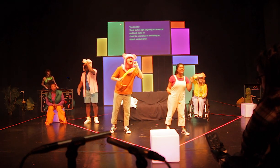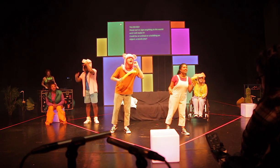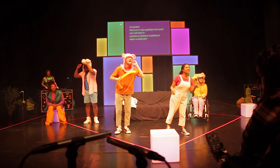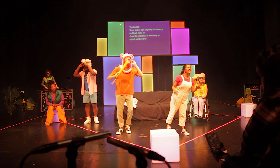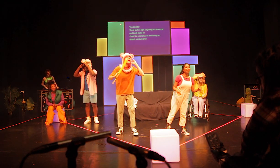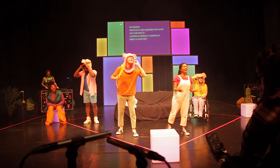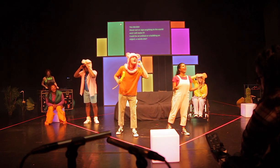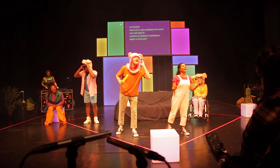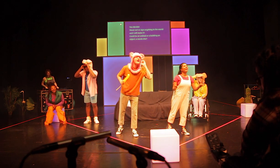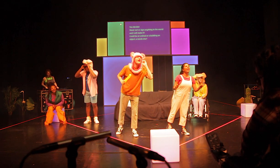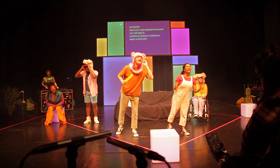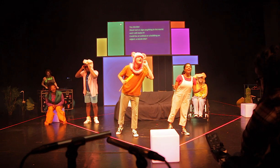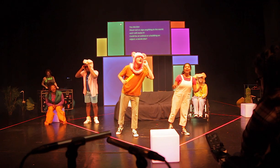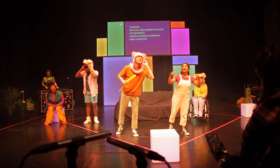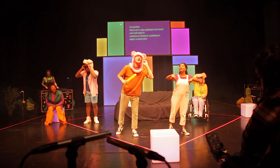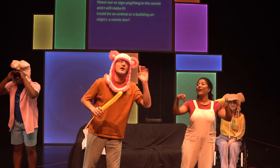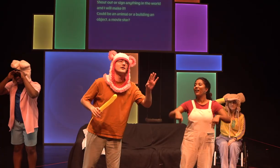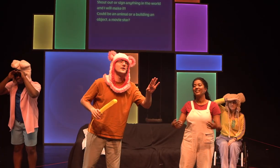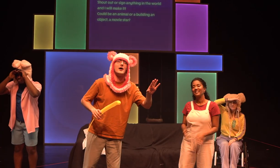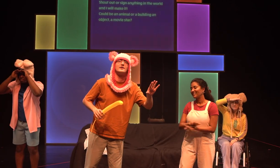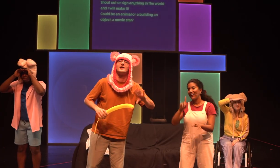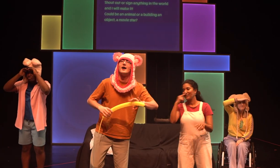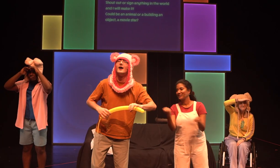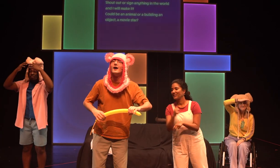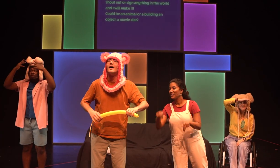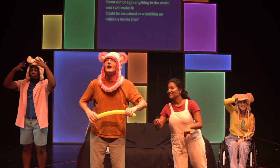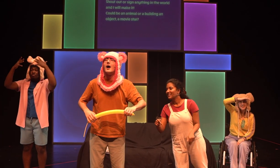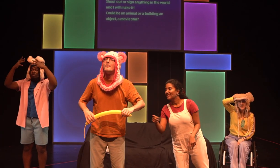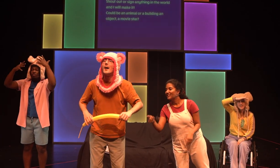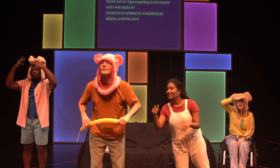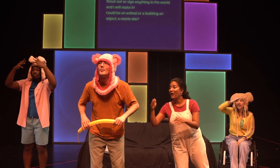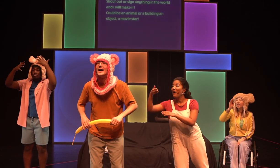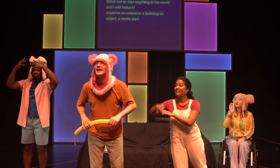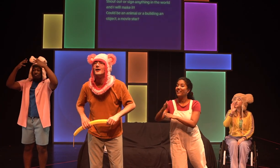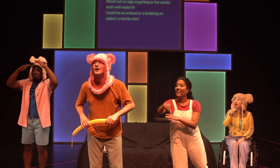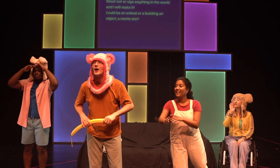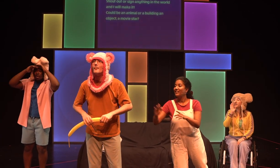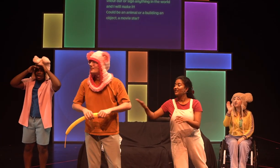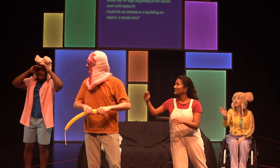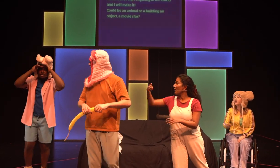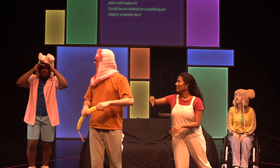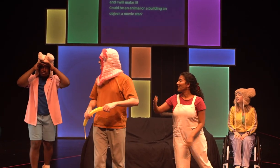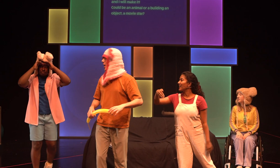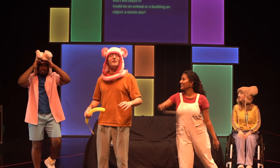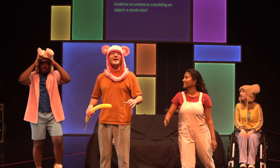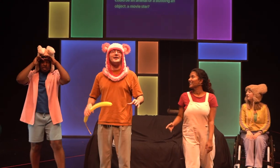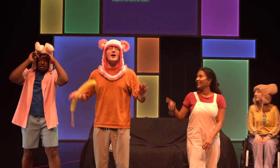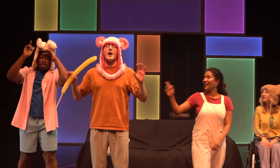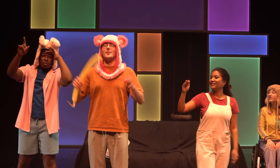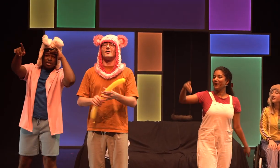again over there. One more. A dog? I can't do dogs. A bumblebee?